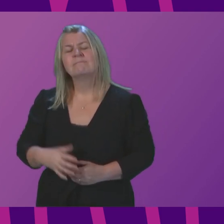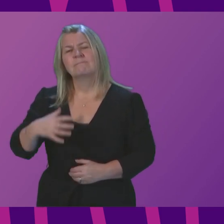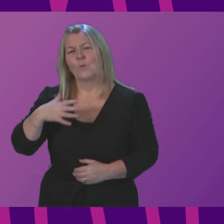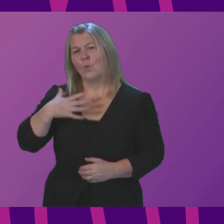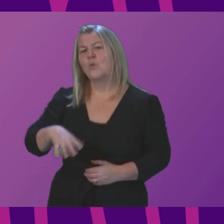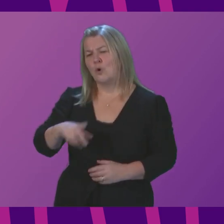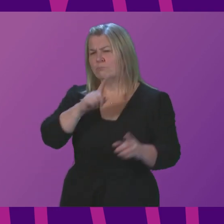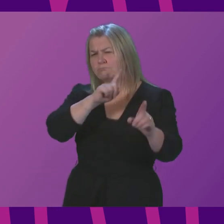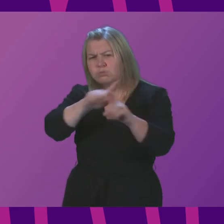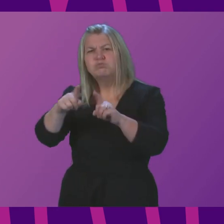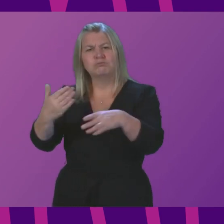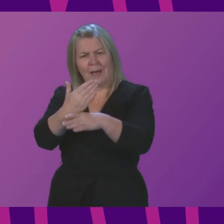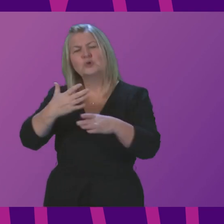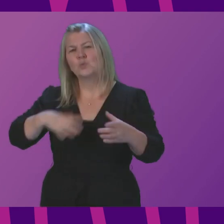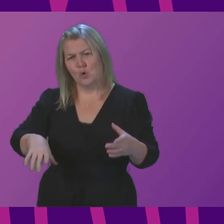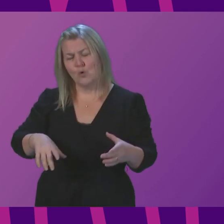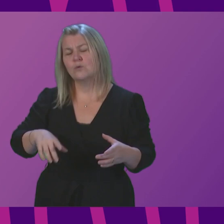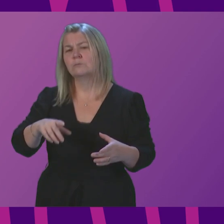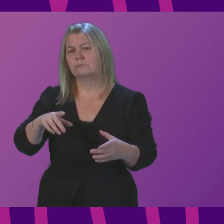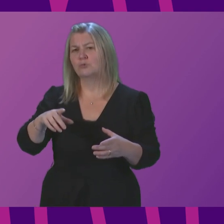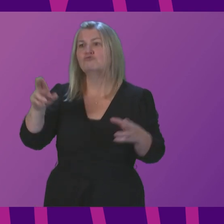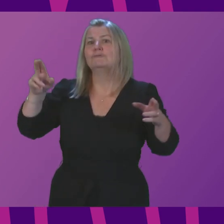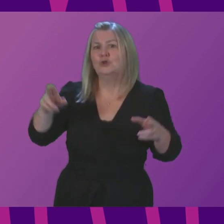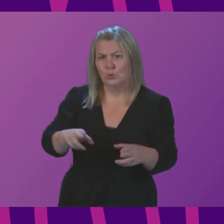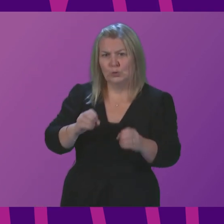In fact, just last week, the Minister for Green Skills, Circular Economy and Biodiversity